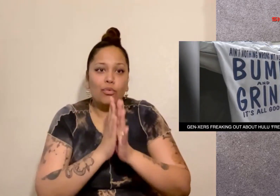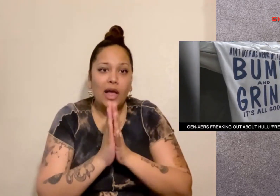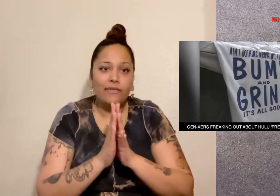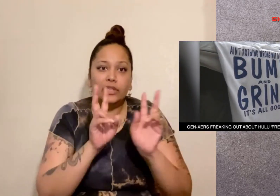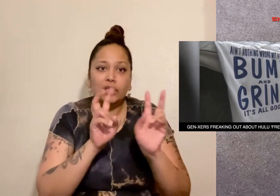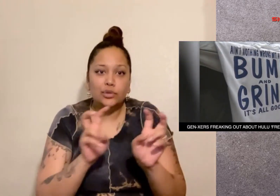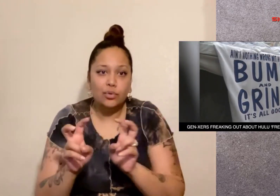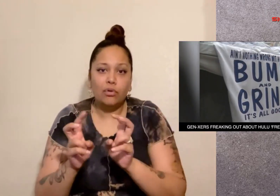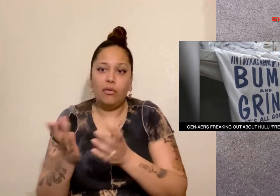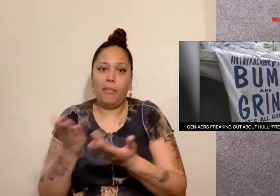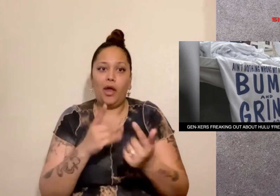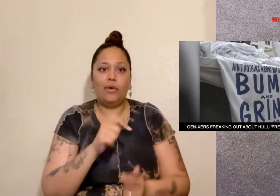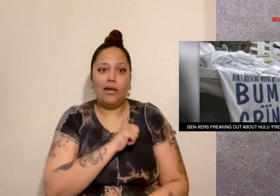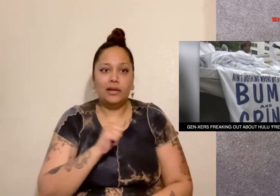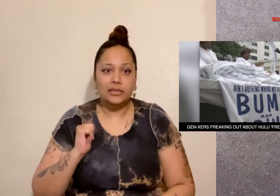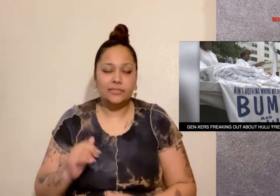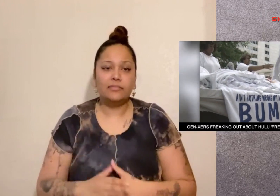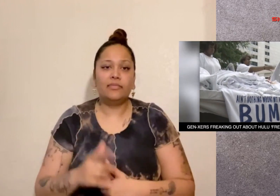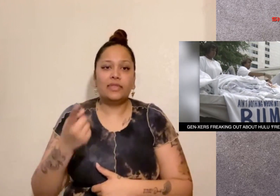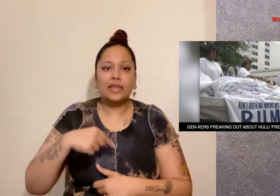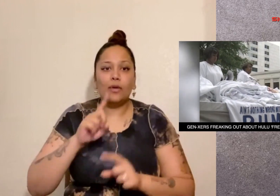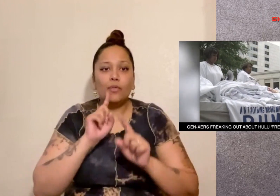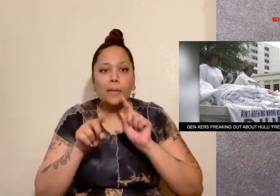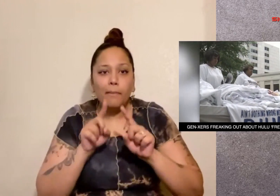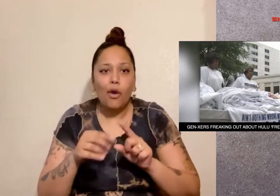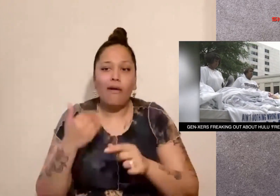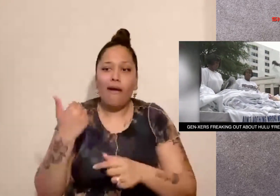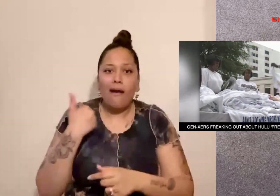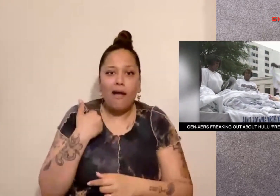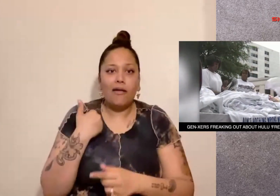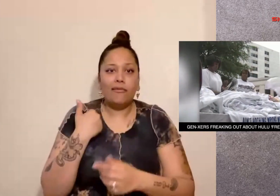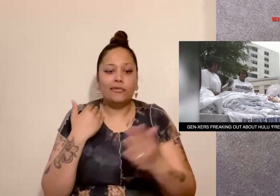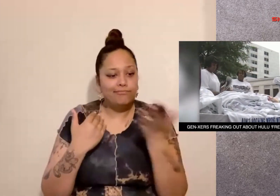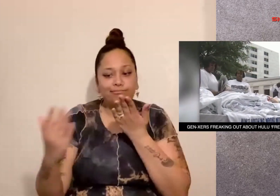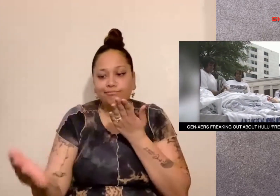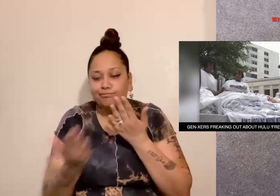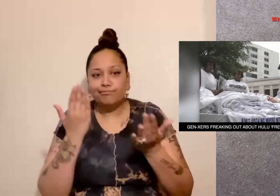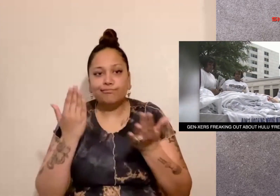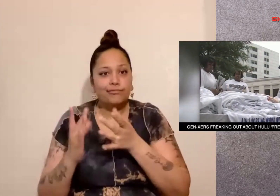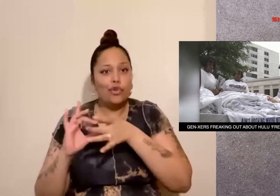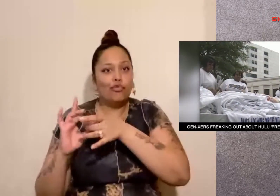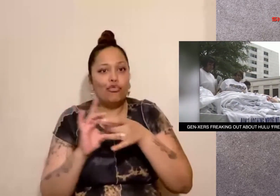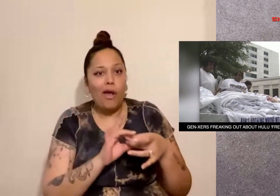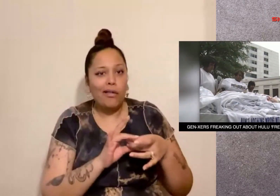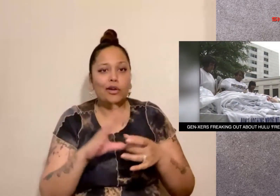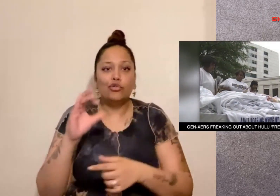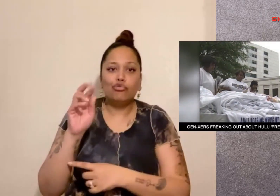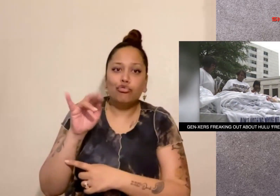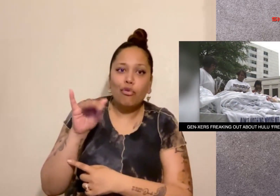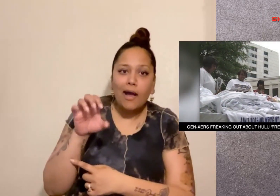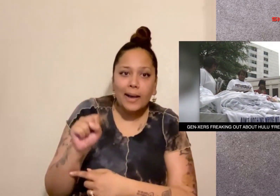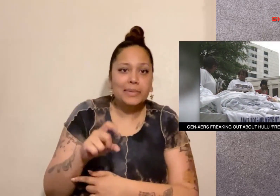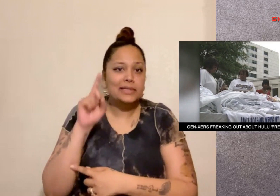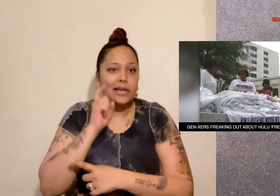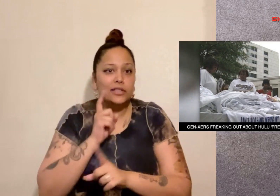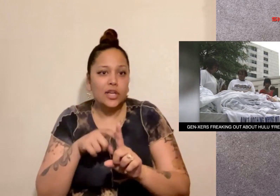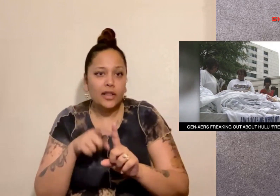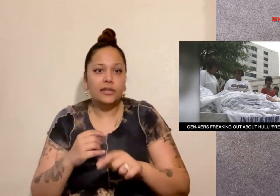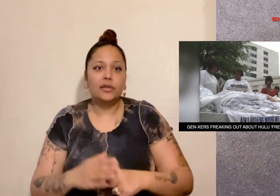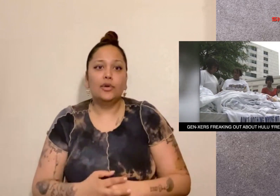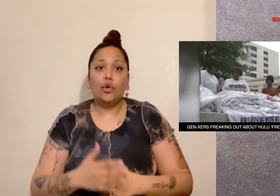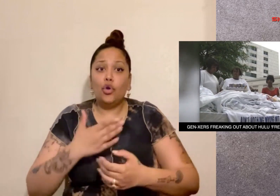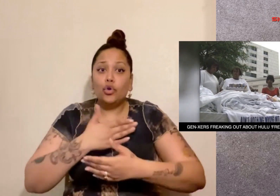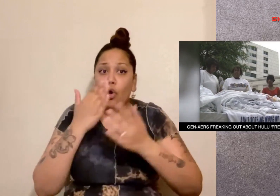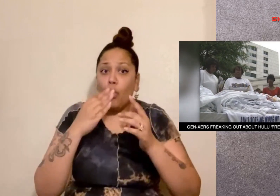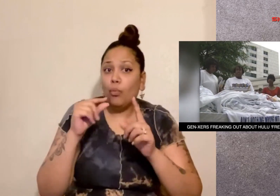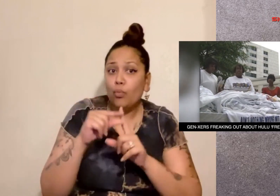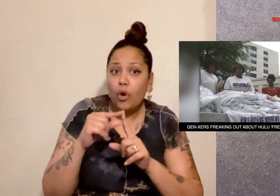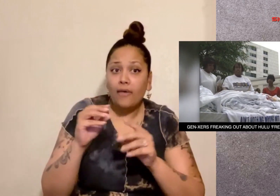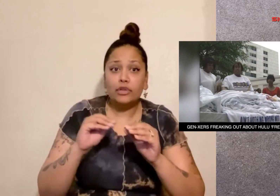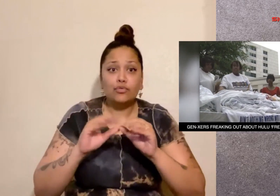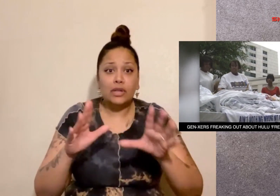to Atlanta there were also reports of crimes and sexual assaults no word yet on the release